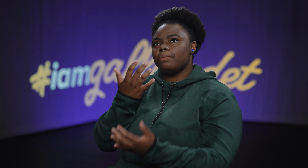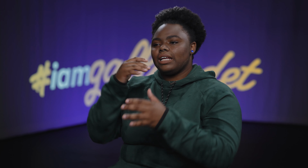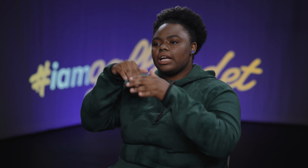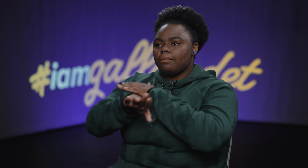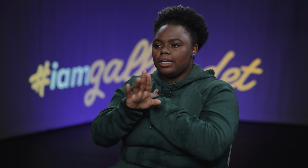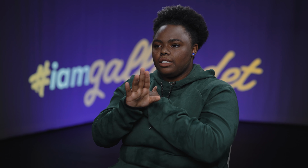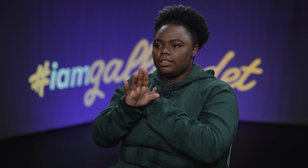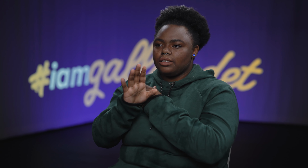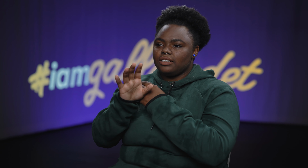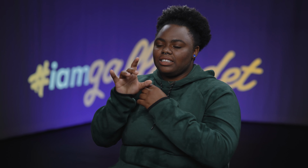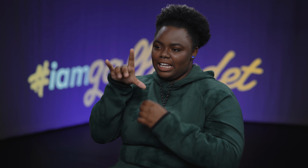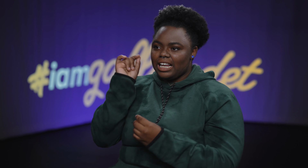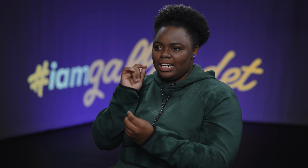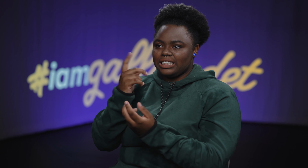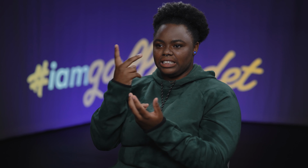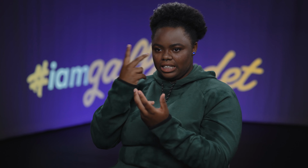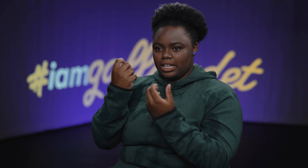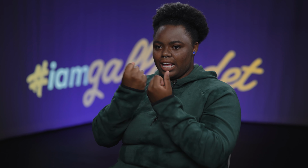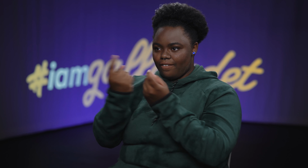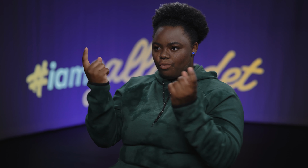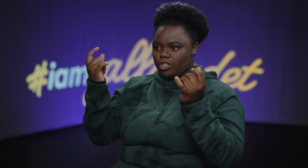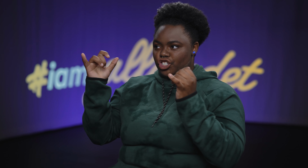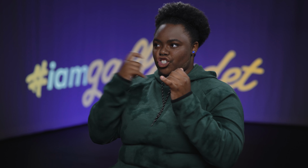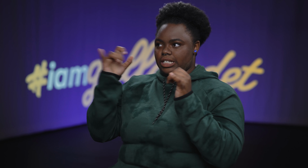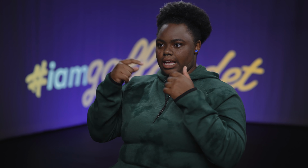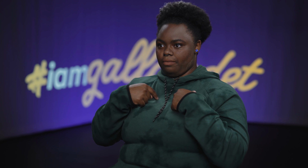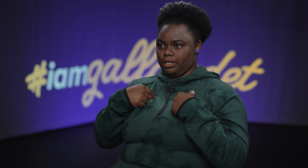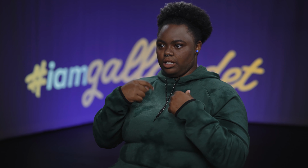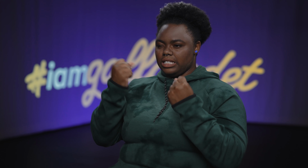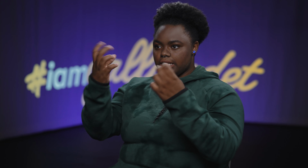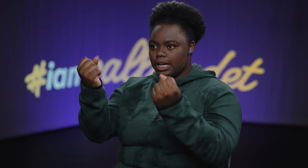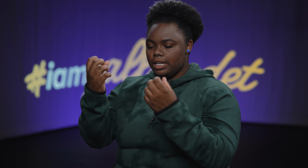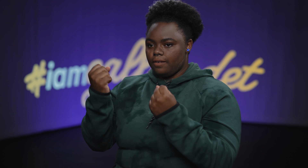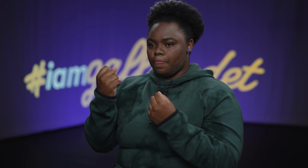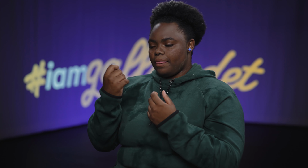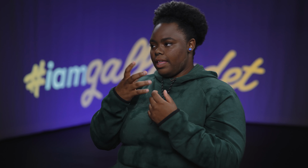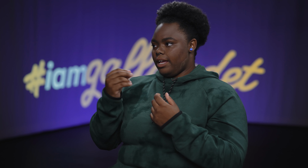It’d probably be coming to Gallaudet and seeing everyone signing just like me,